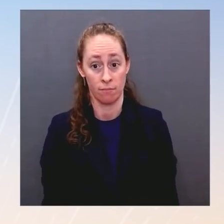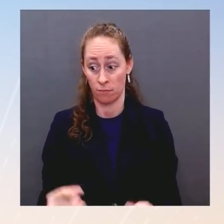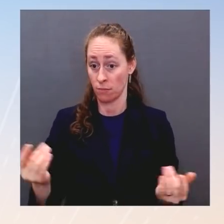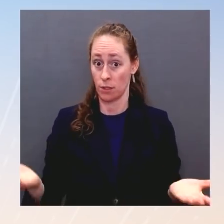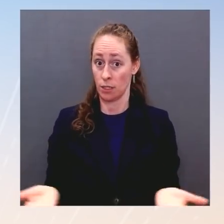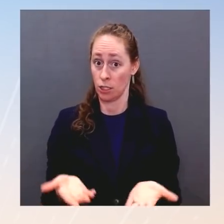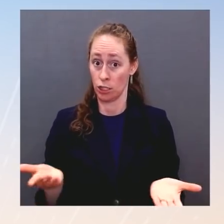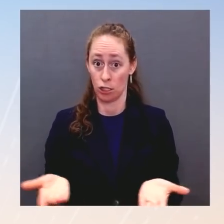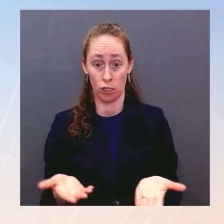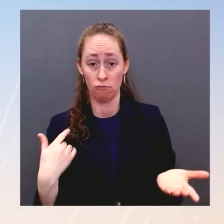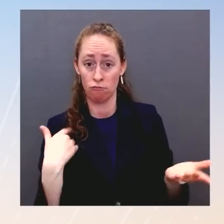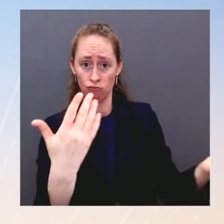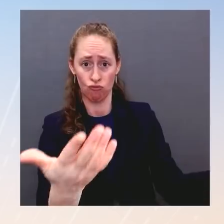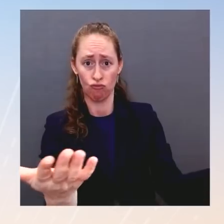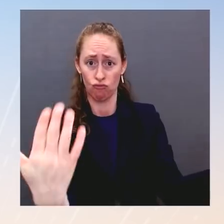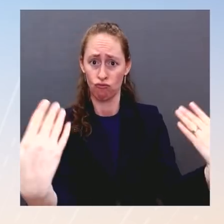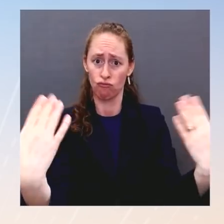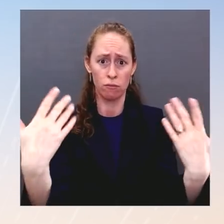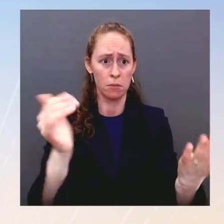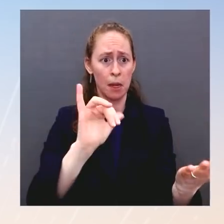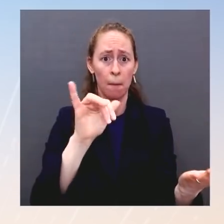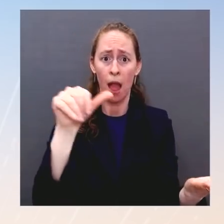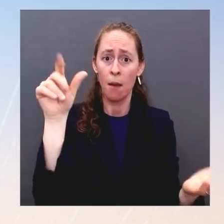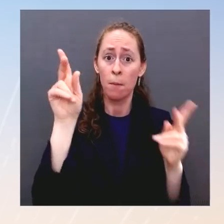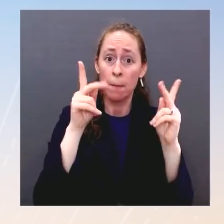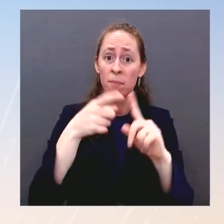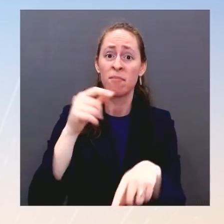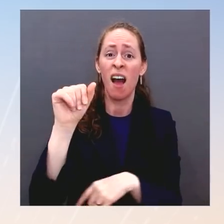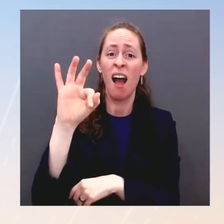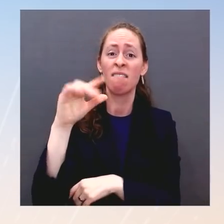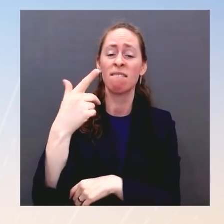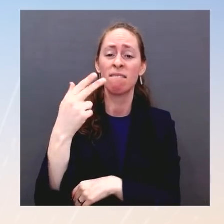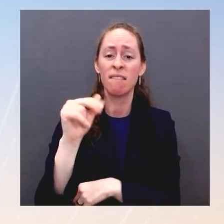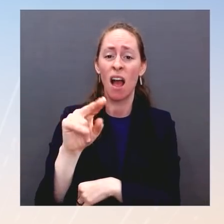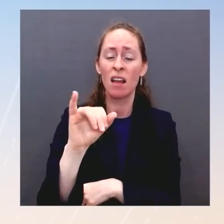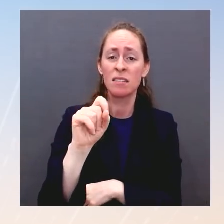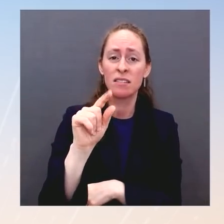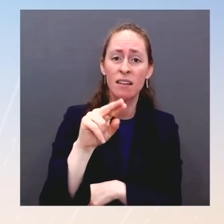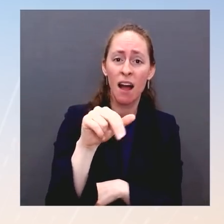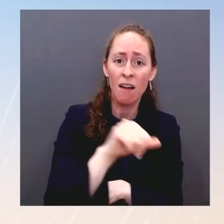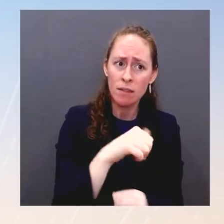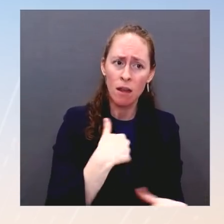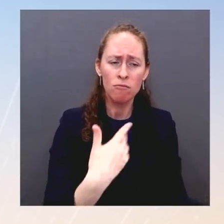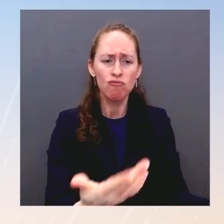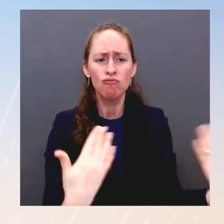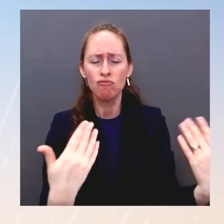And certainly, while it may be -- to go to the earlier question -- that the majority of refugees from Ukraine go to Europe,